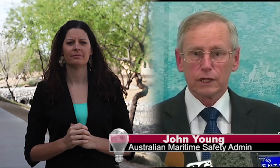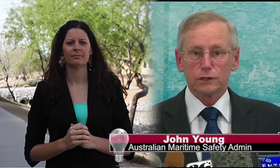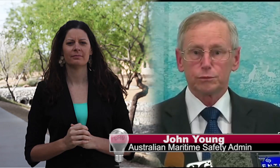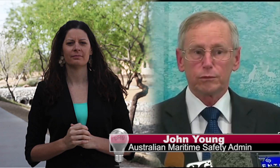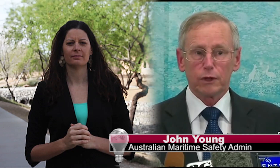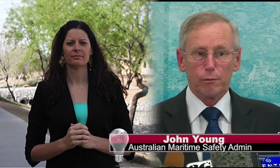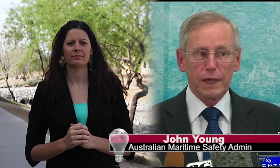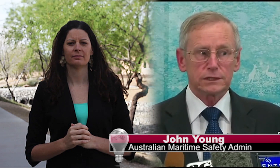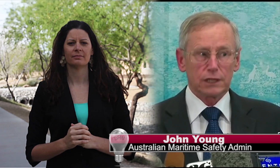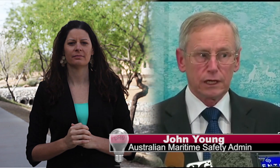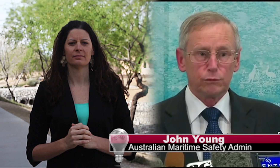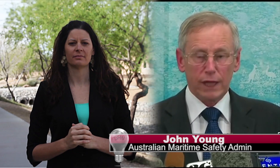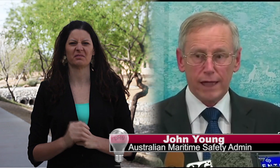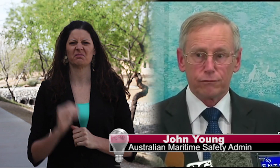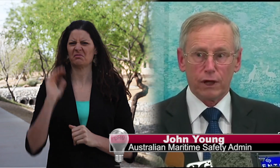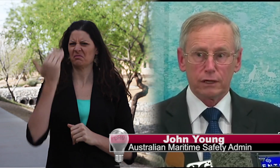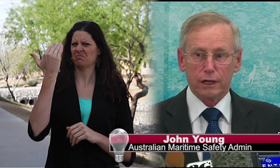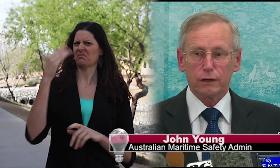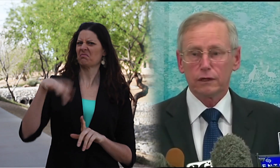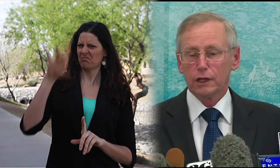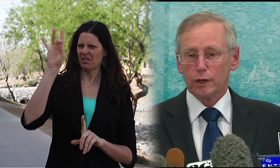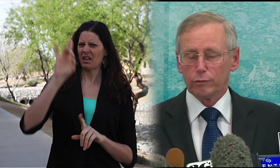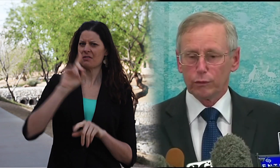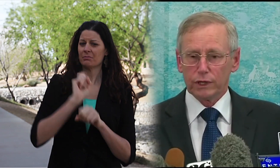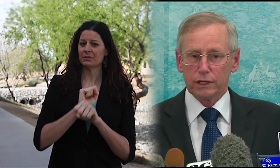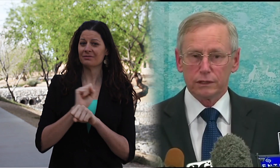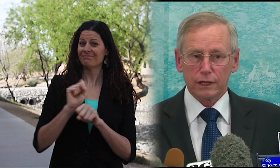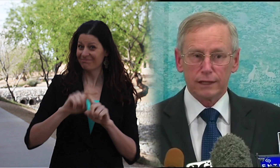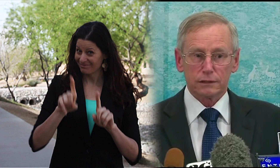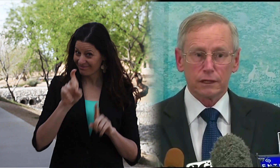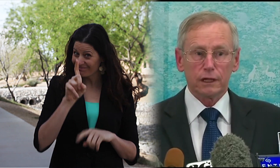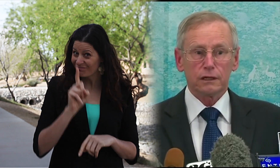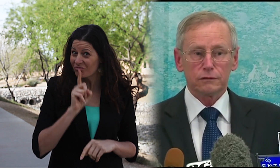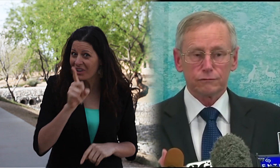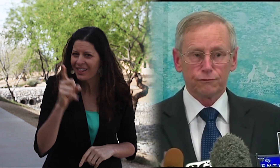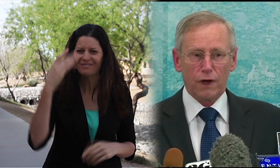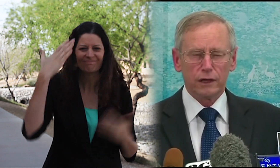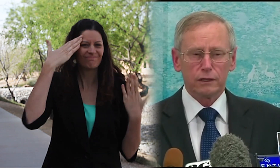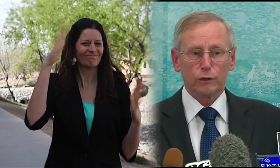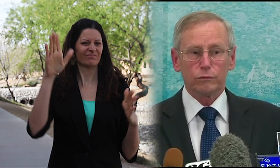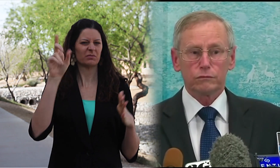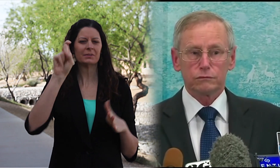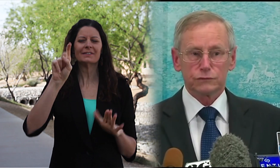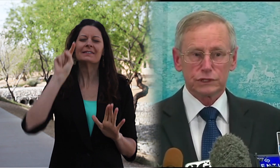THIS IS PROBABLY THE BEST LEAD WE HAVE RIGHT NOW. BUT WE NEED TO GET THERE, FIND THEM,